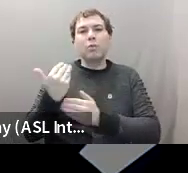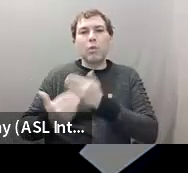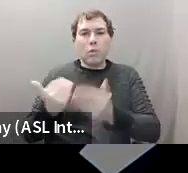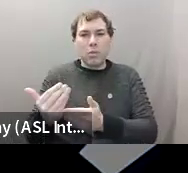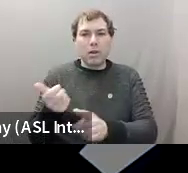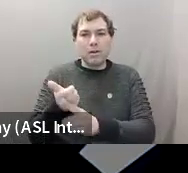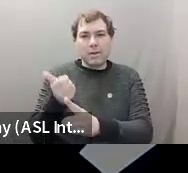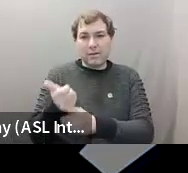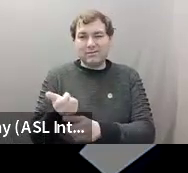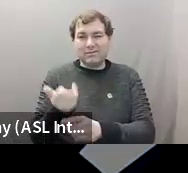Troy Bowser: Does that make sense.